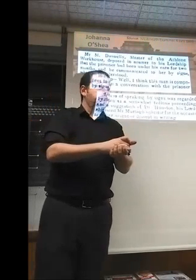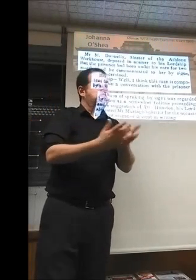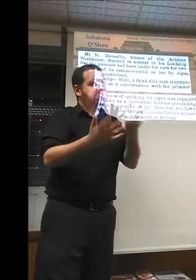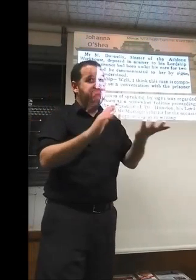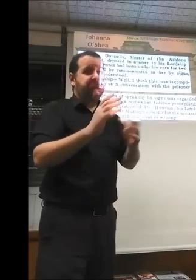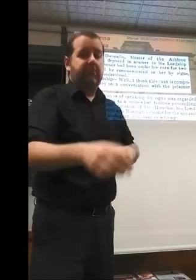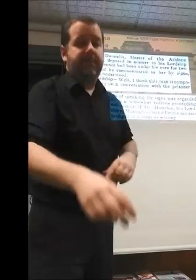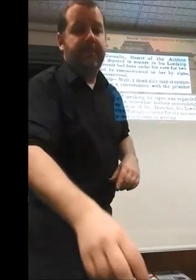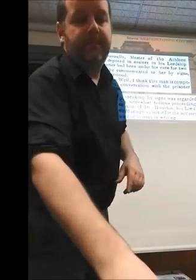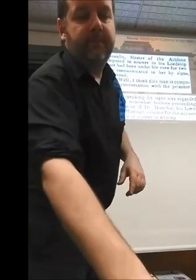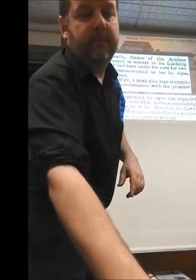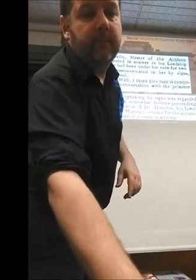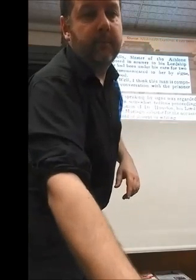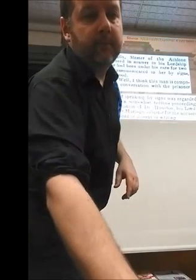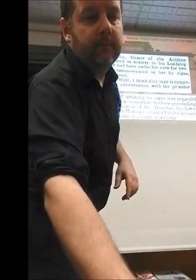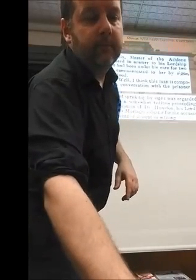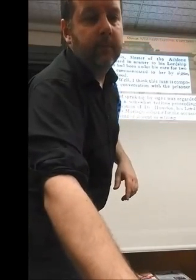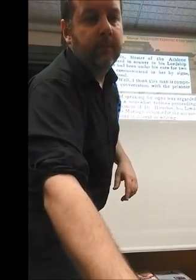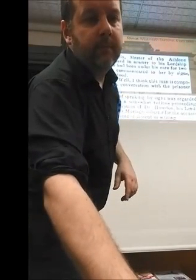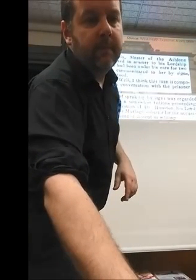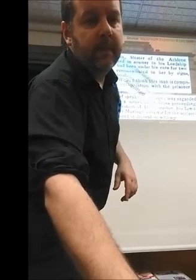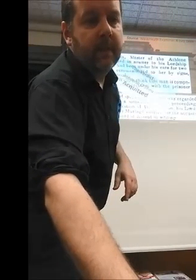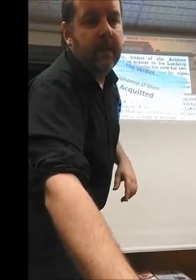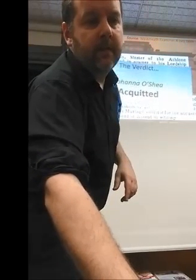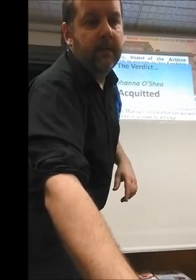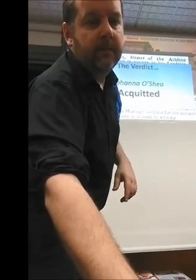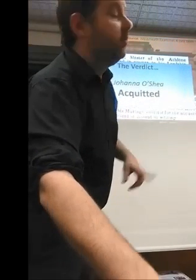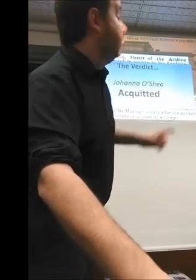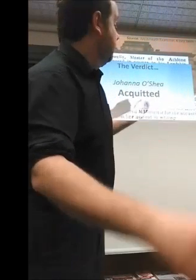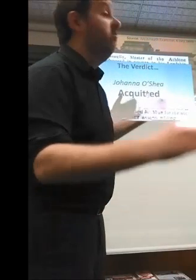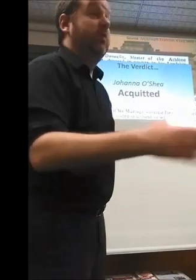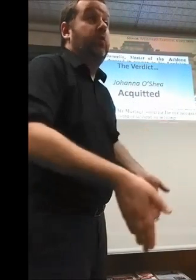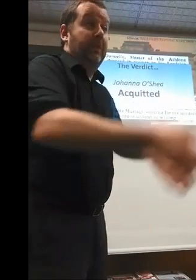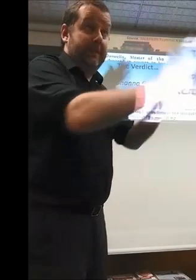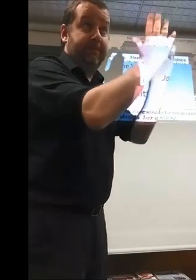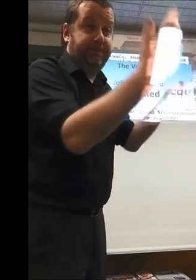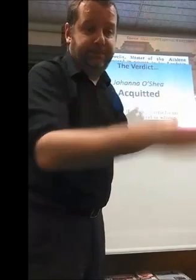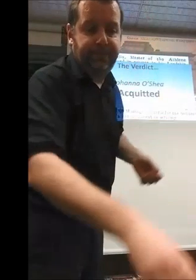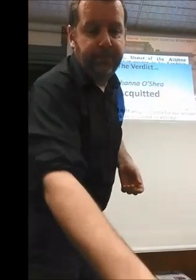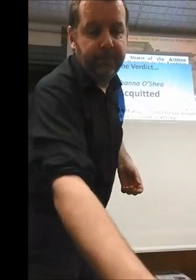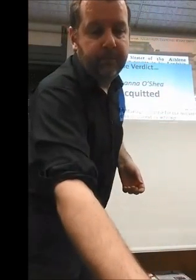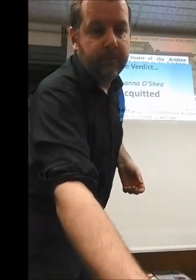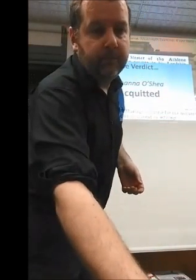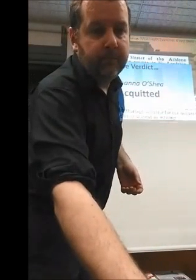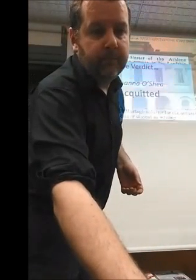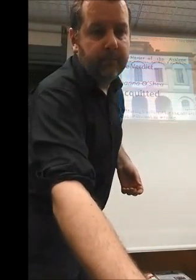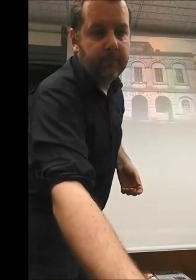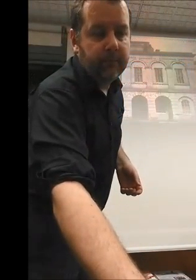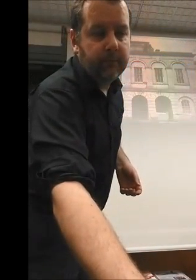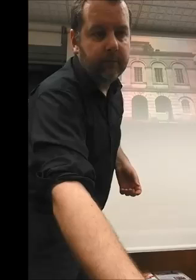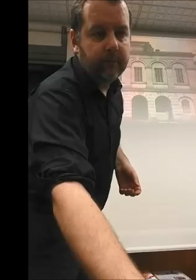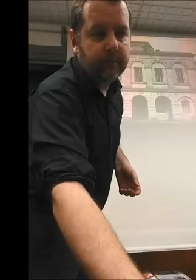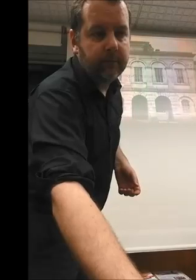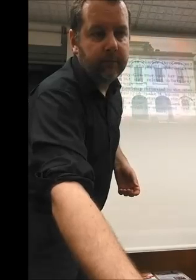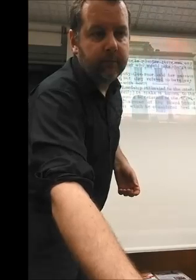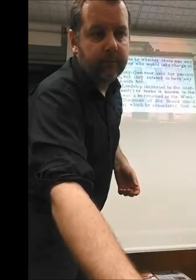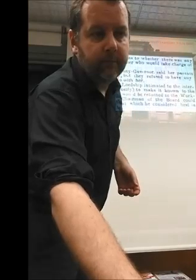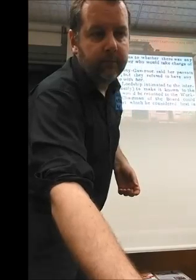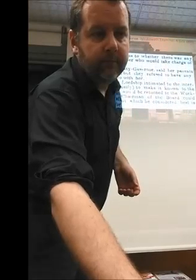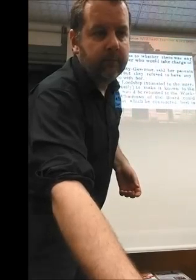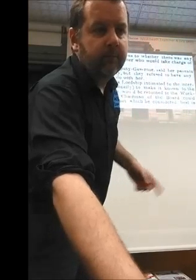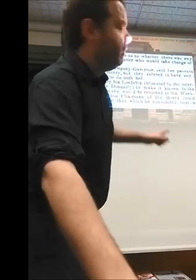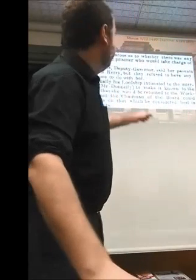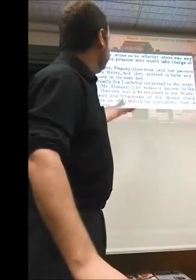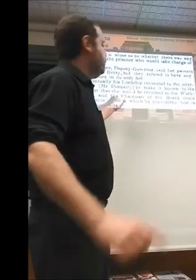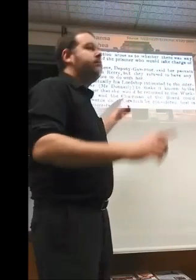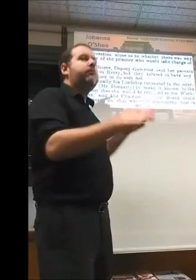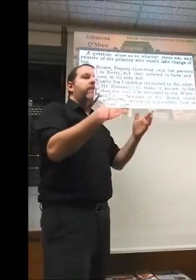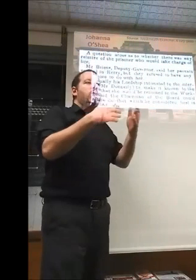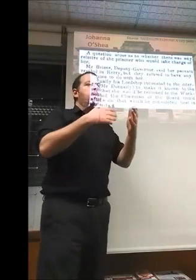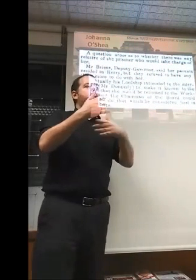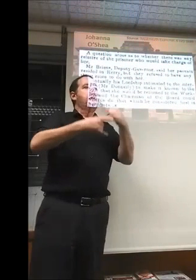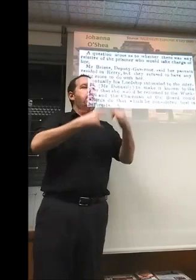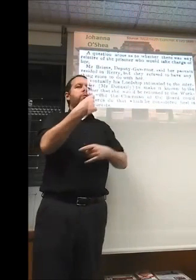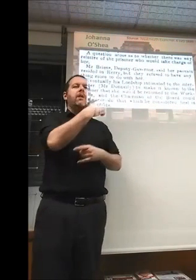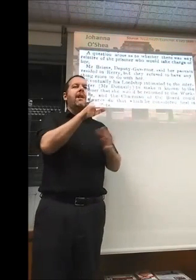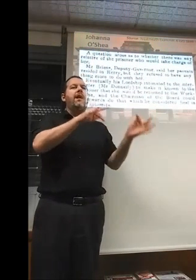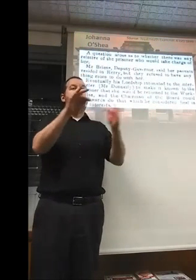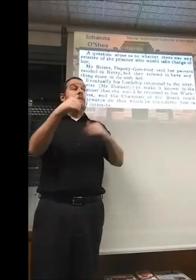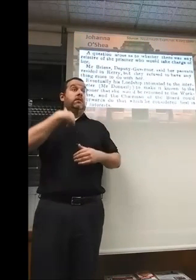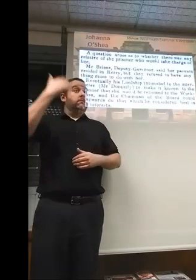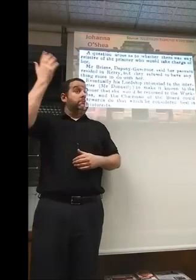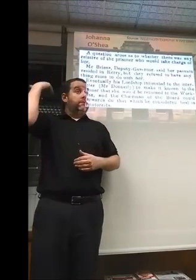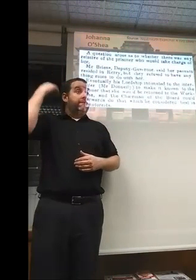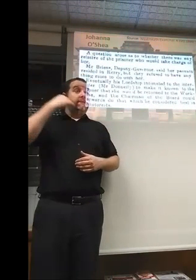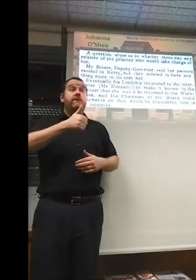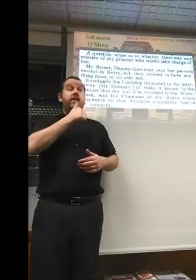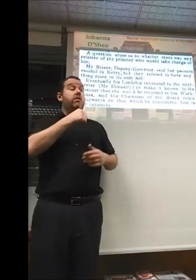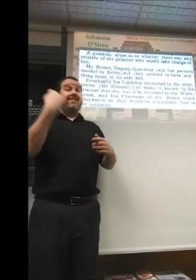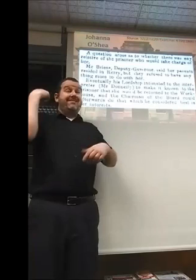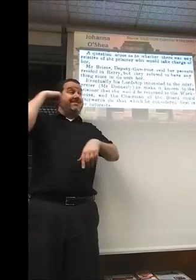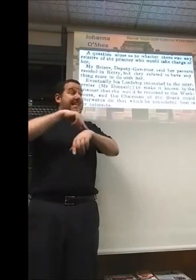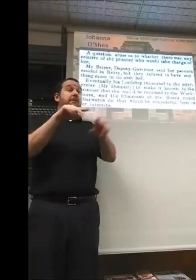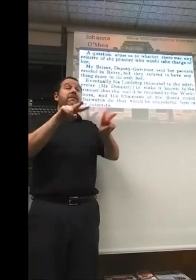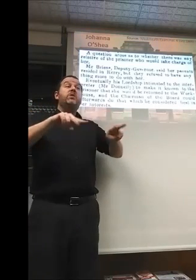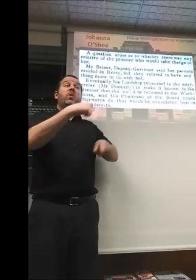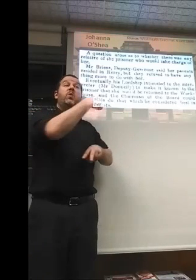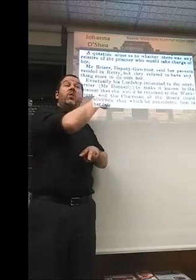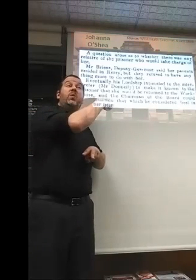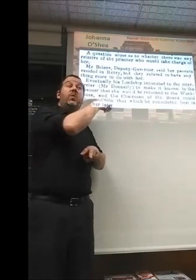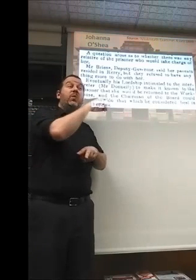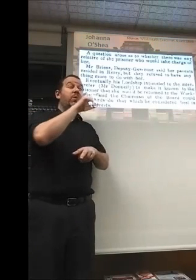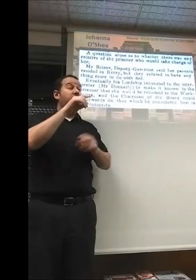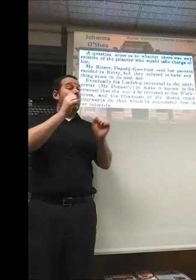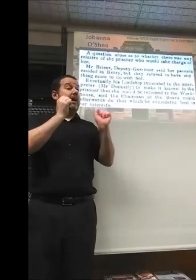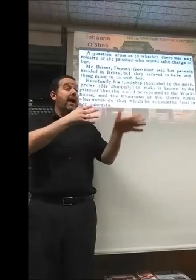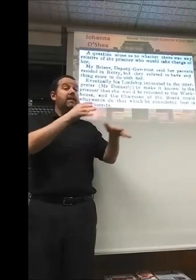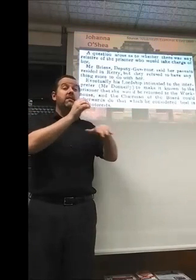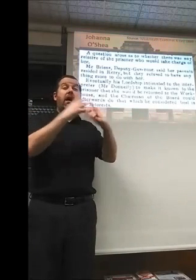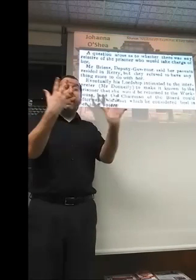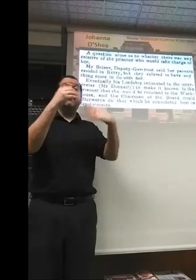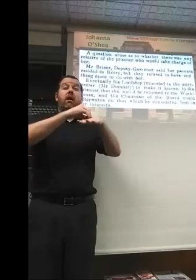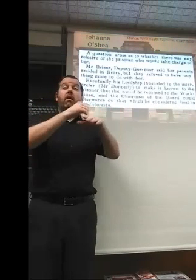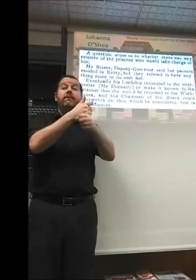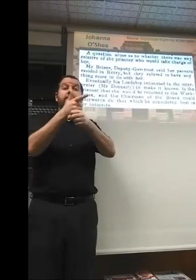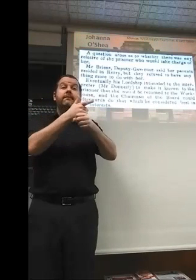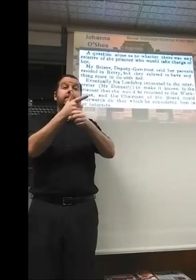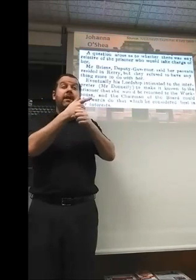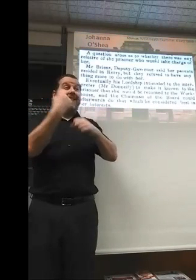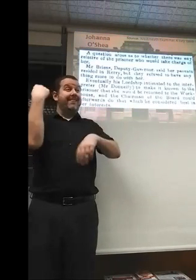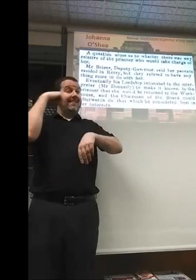And you know how before when you would go into the church and you’d see at the back